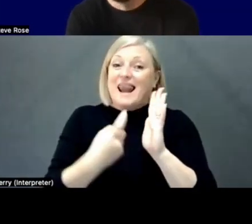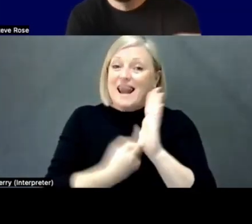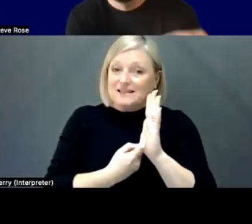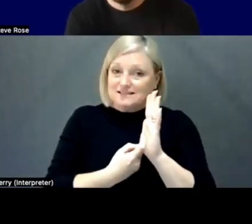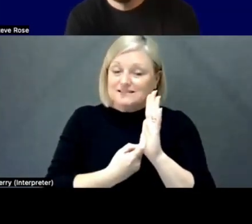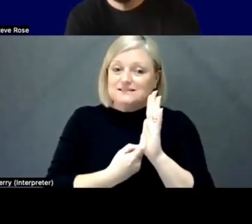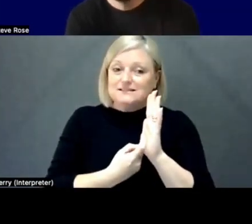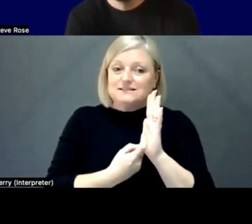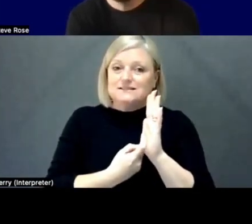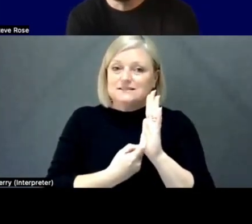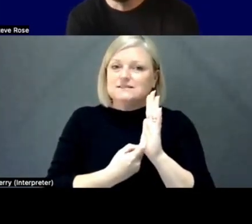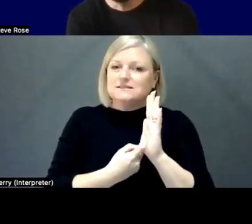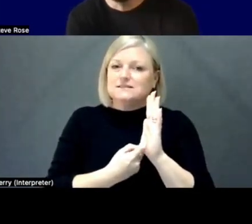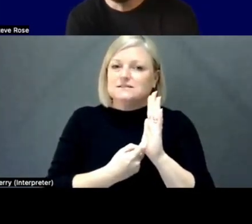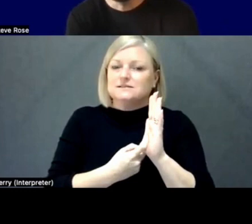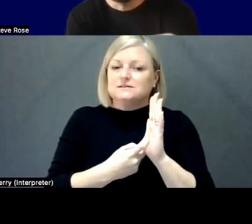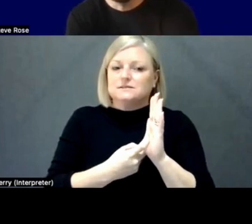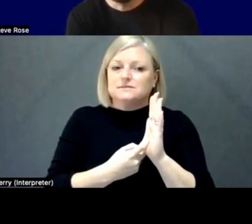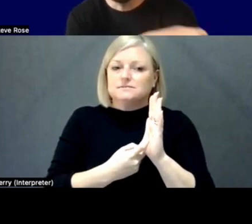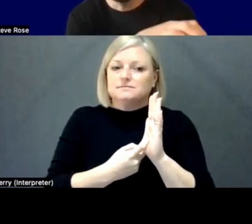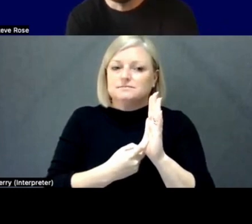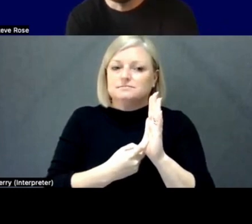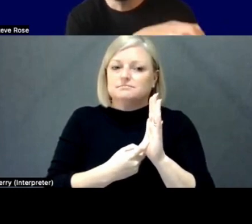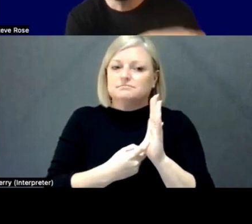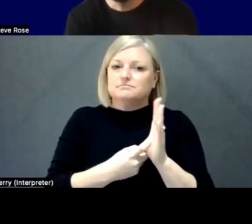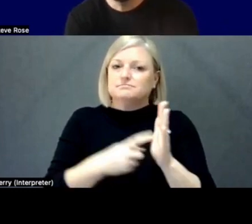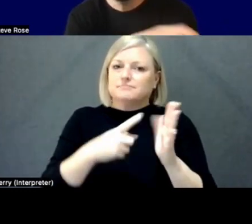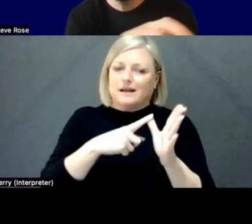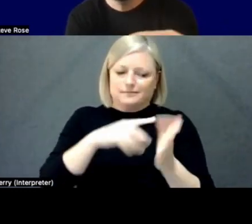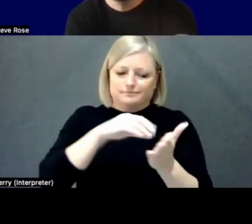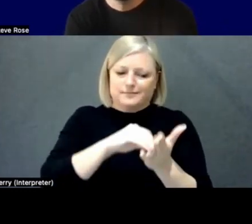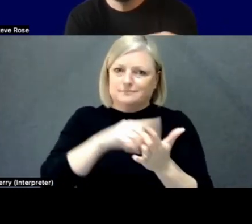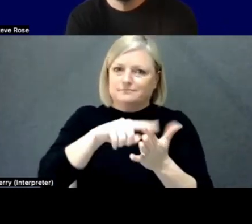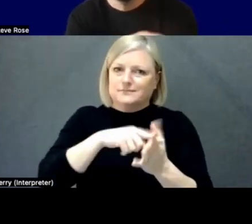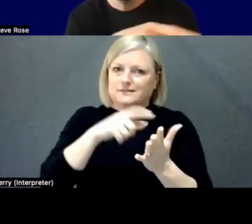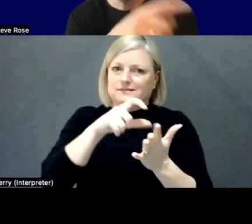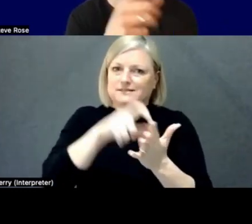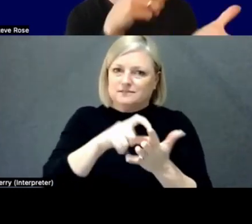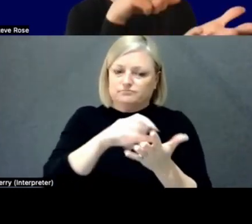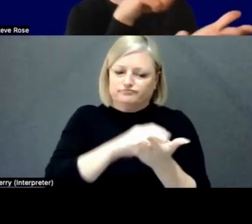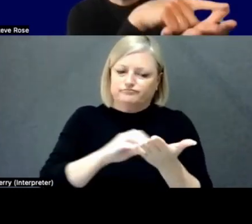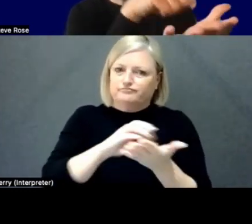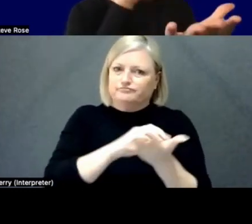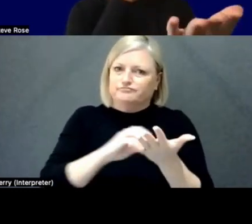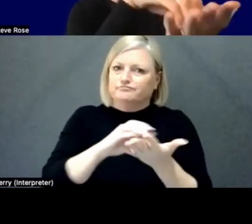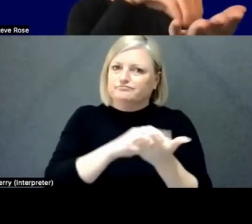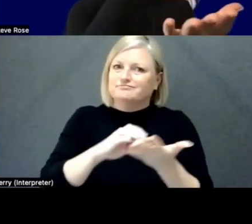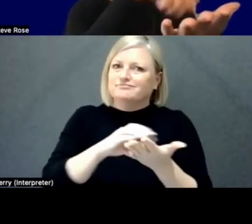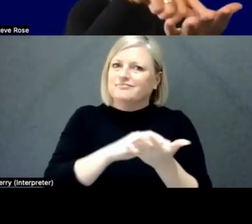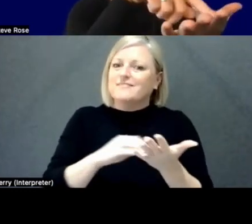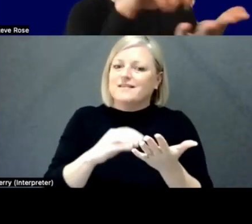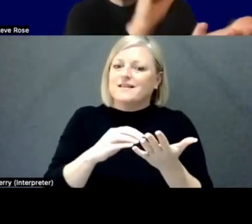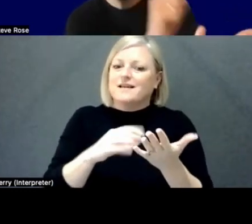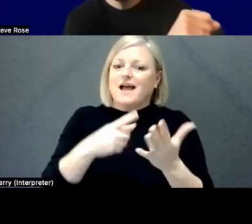letter shapes are carried out on the hand of the listener. So here we've got the A-B-C